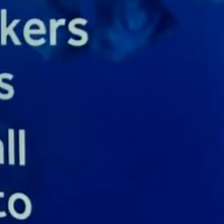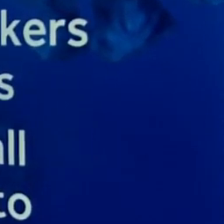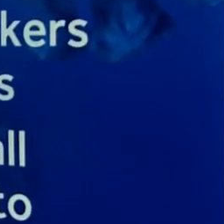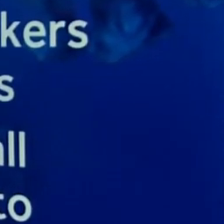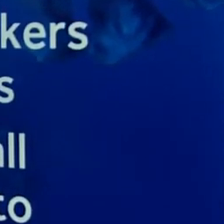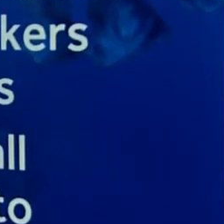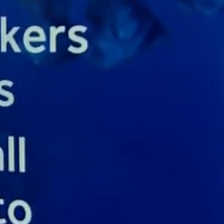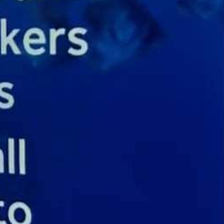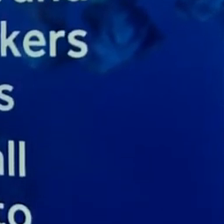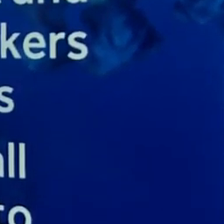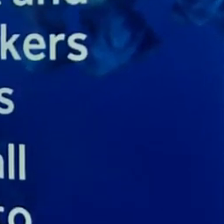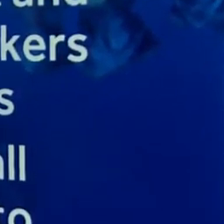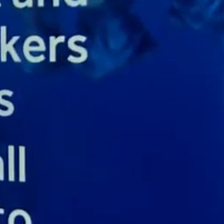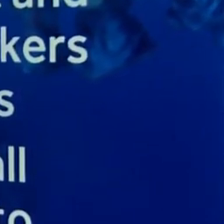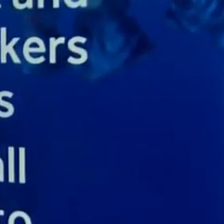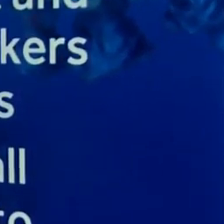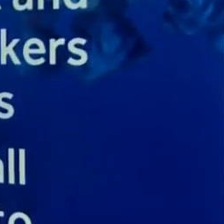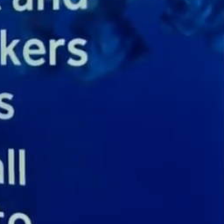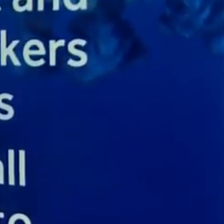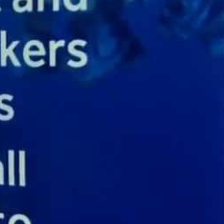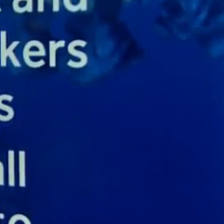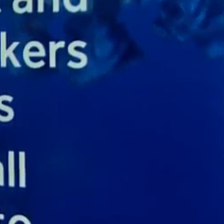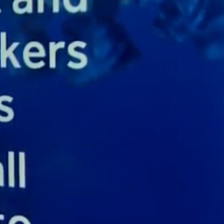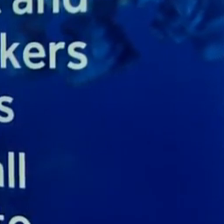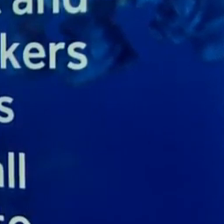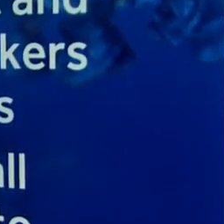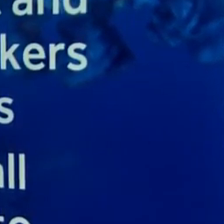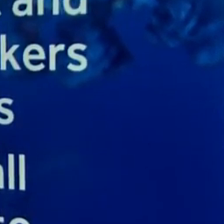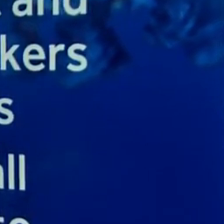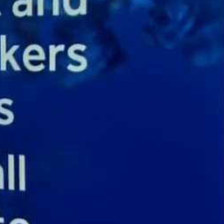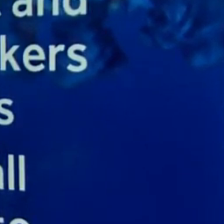RIGHT NOW IT STANDS UNTIL MAY 15.